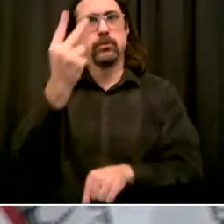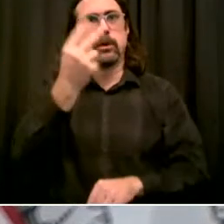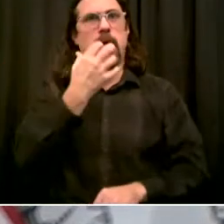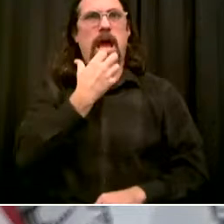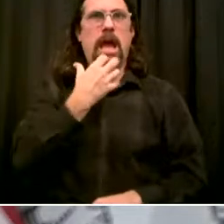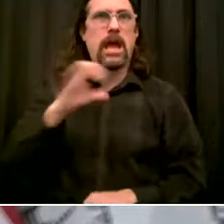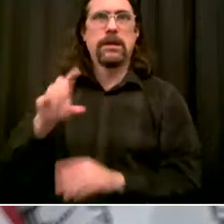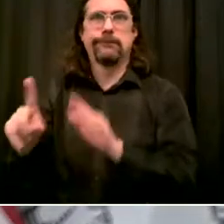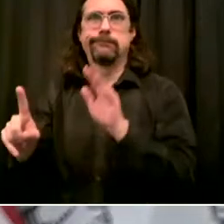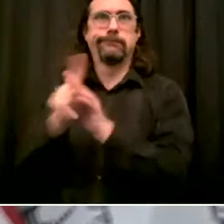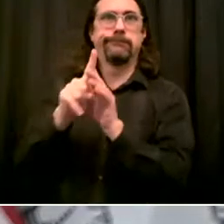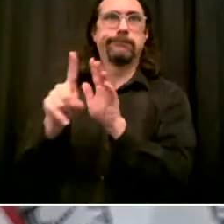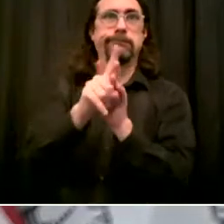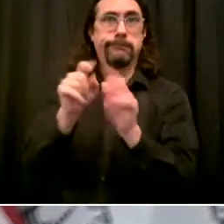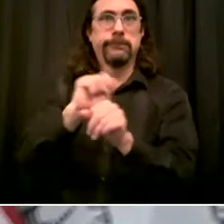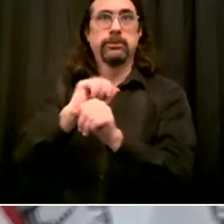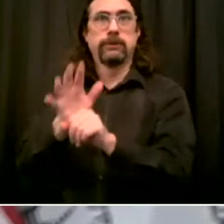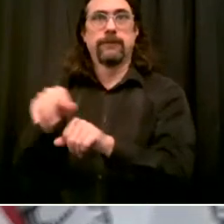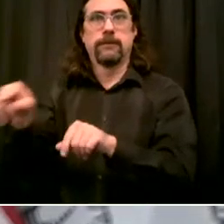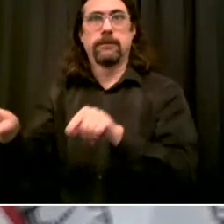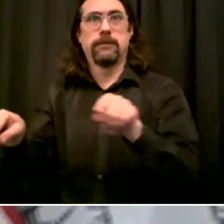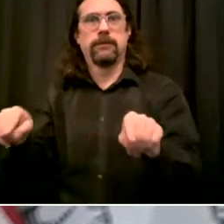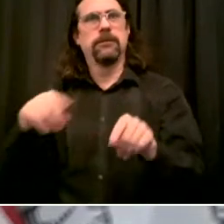HERE?